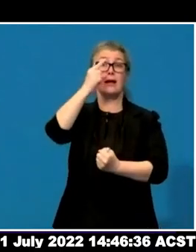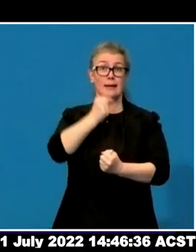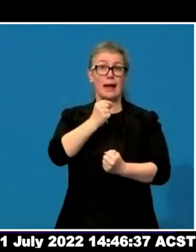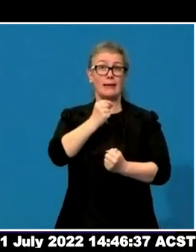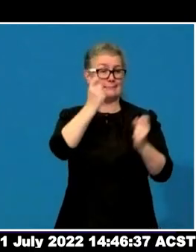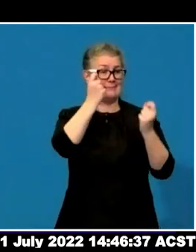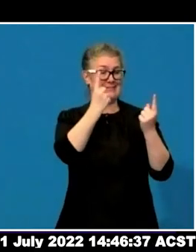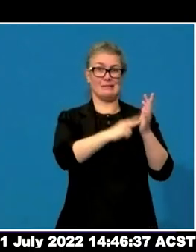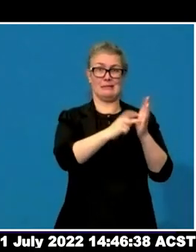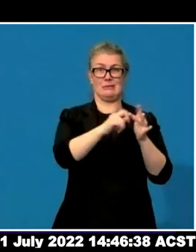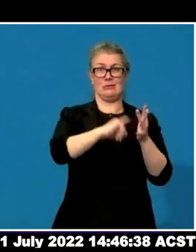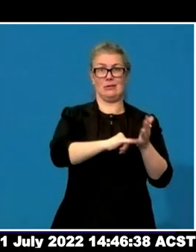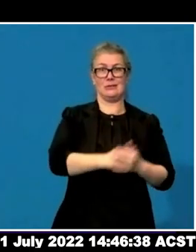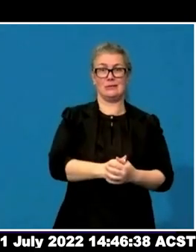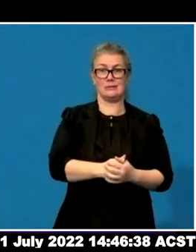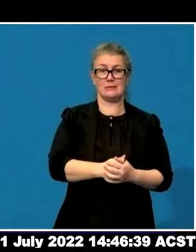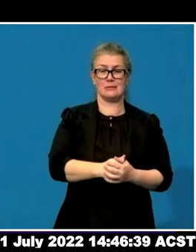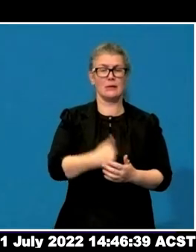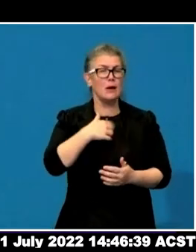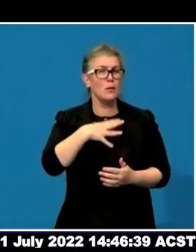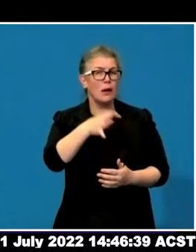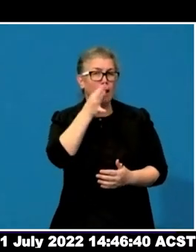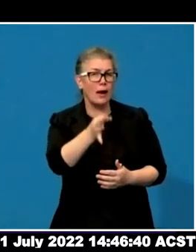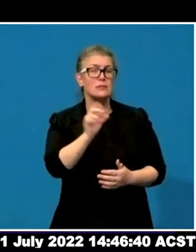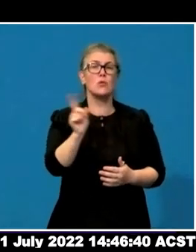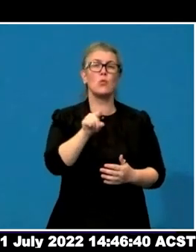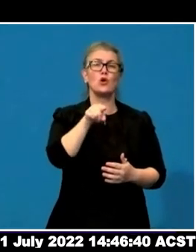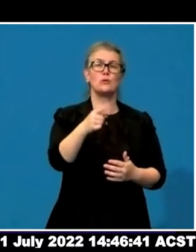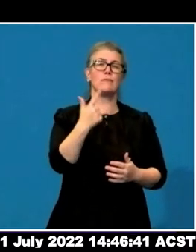What do you find challenging about trying to navigate your way through the NDIS?